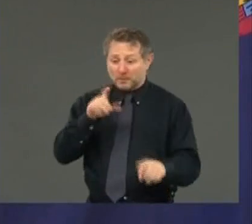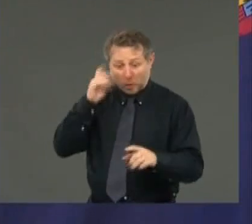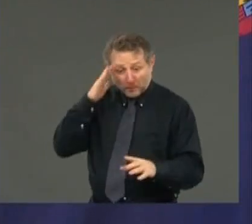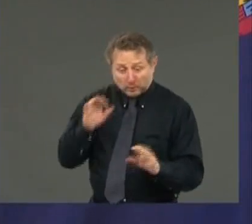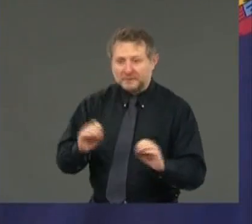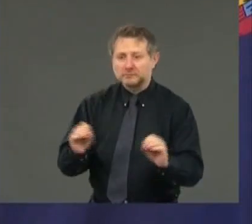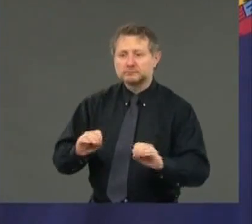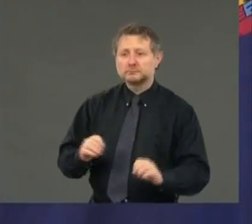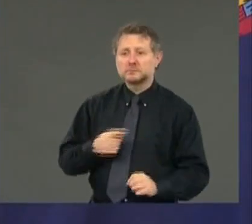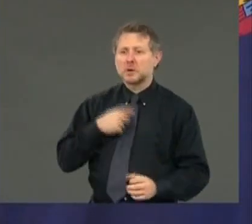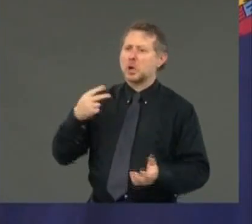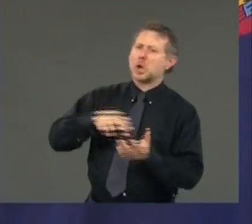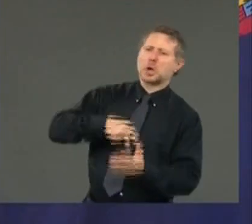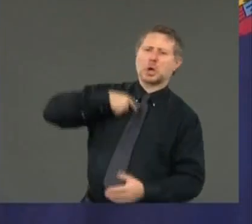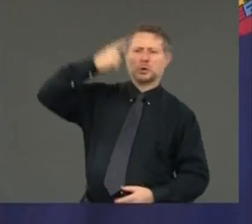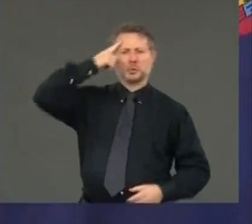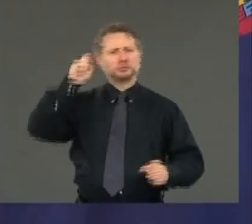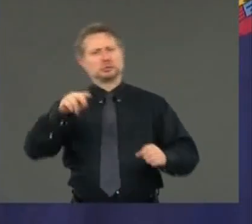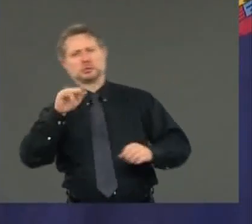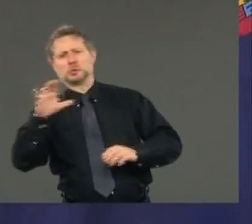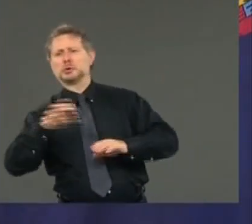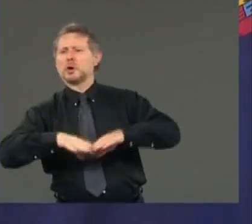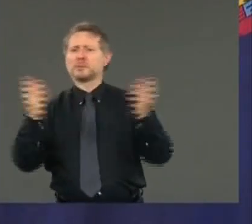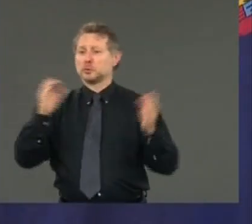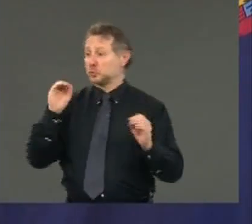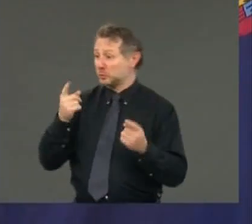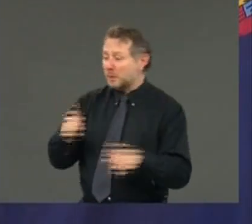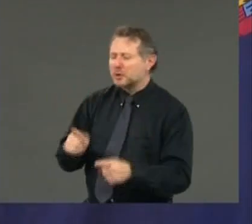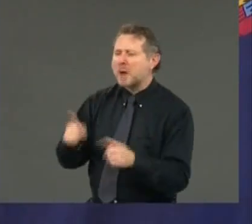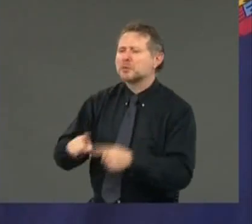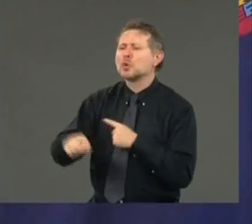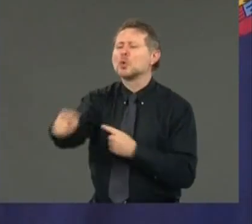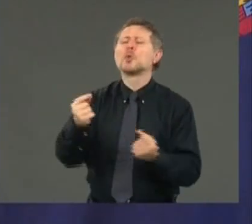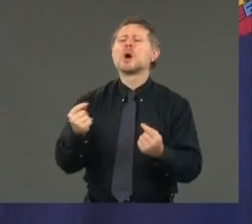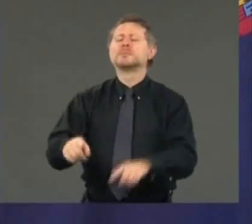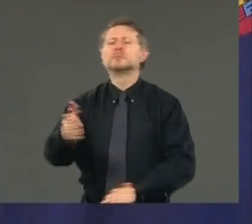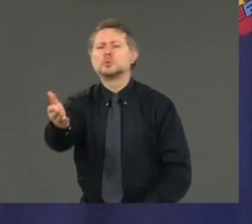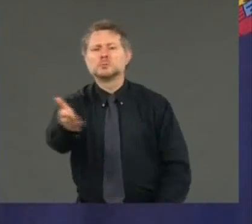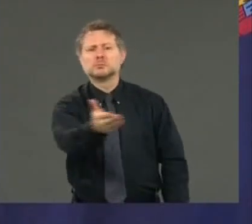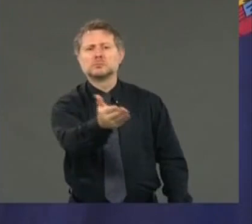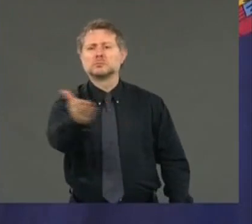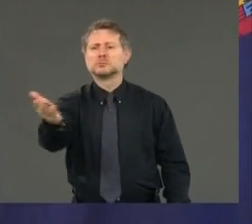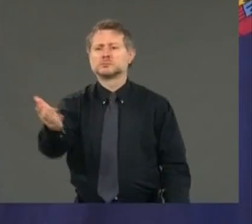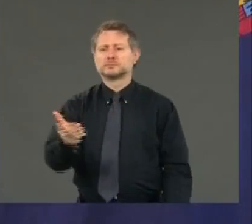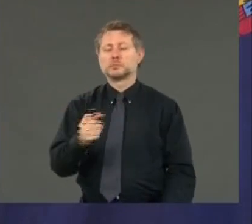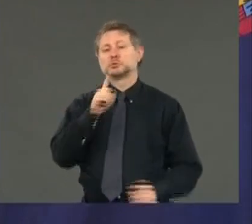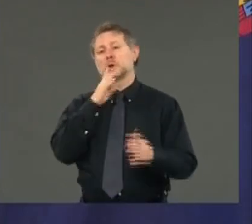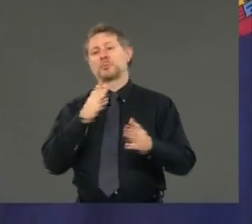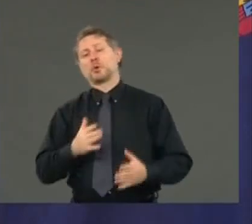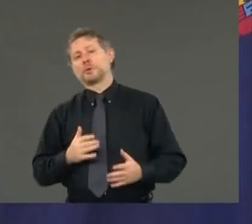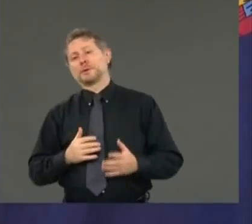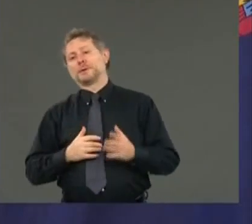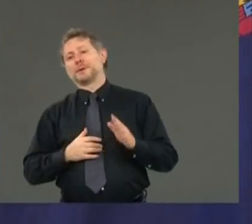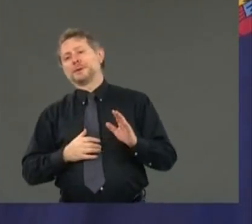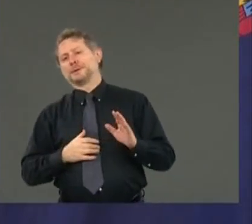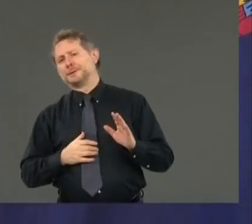NOTHING. WHAT HAPPENS IF YOU STAND UP AND SAY, I THINK NEW YORK CITY SHOULD BE OPEN. WHAT HAPPENS? NOTHING.